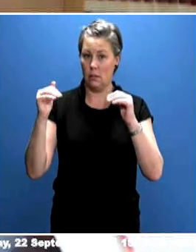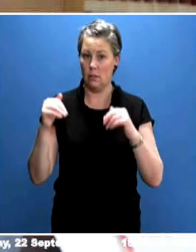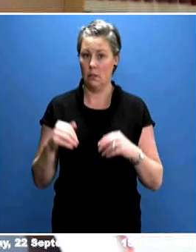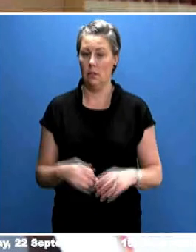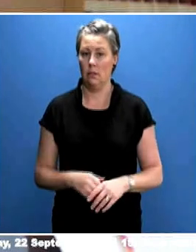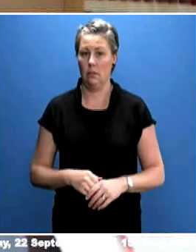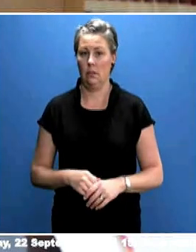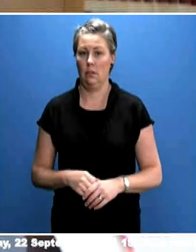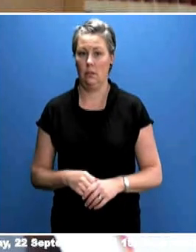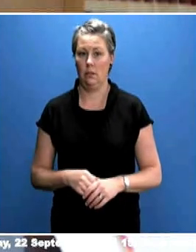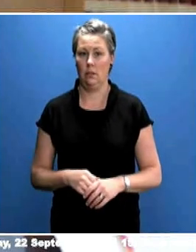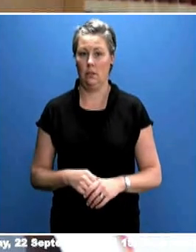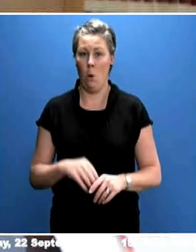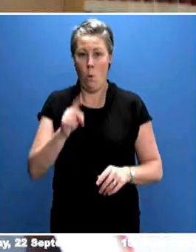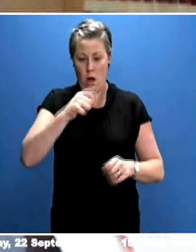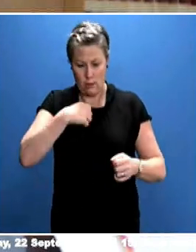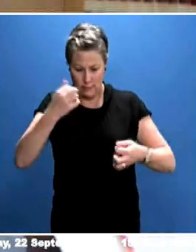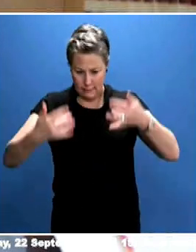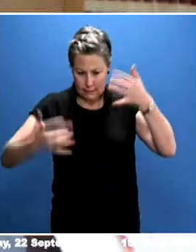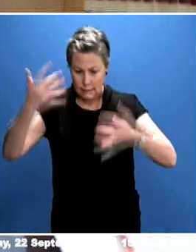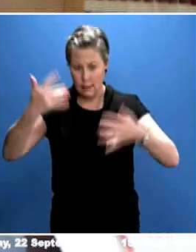statistics we have on our children in care generally.